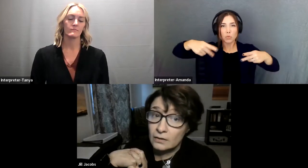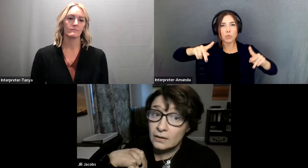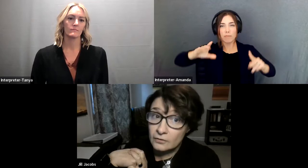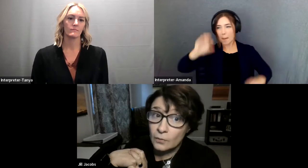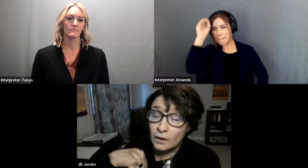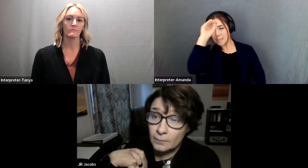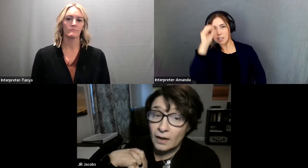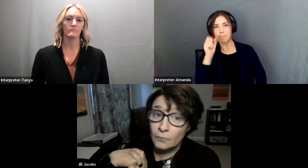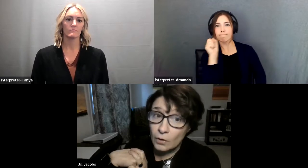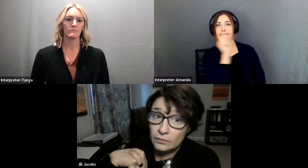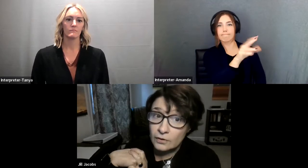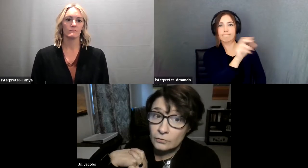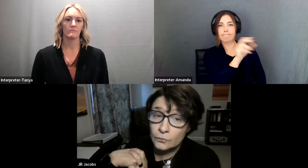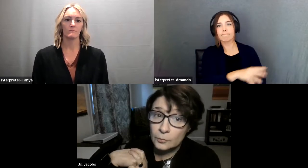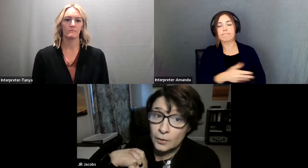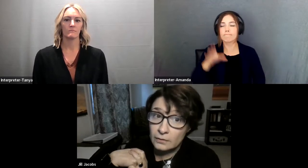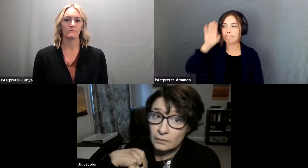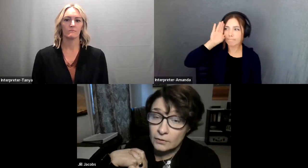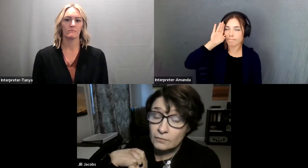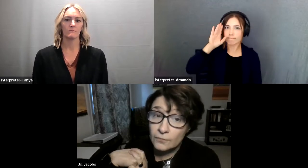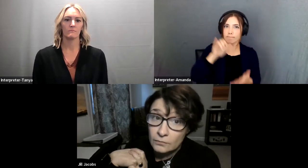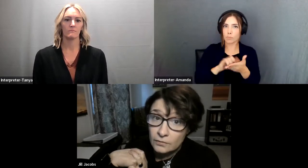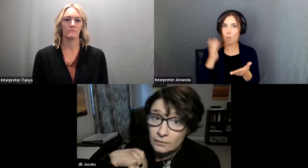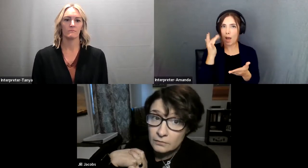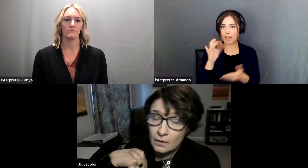And that's why I want Centers For Independent Living involved in this.